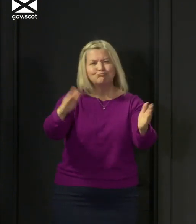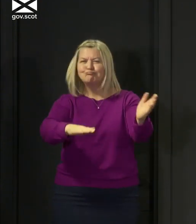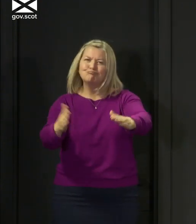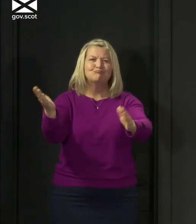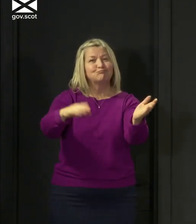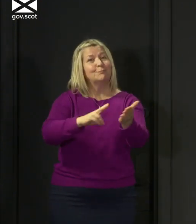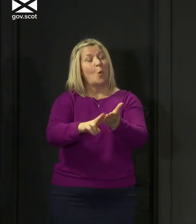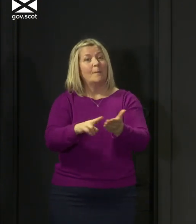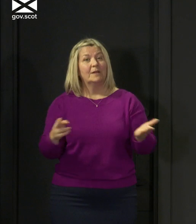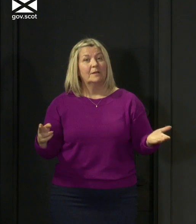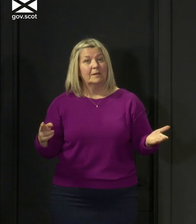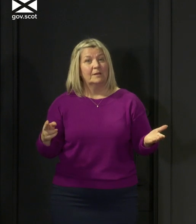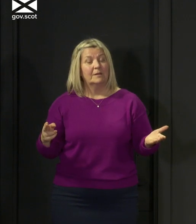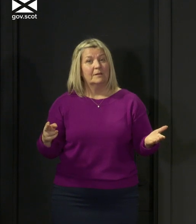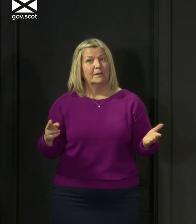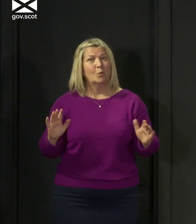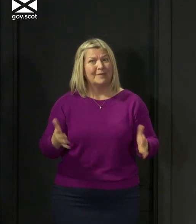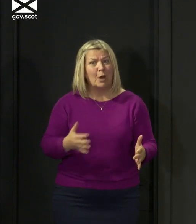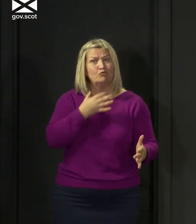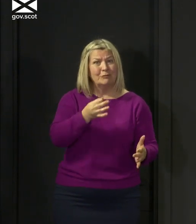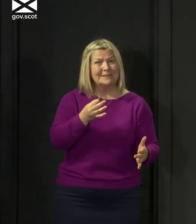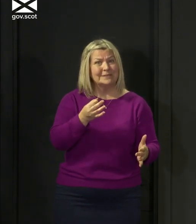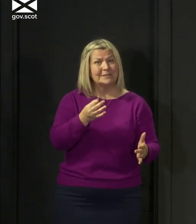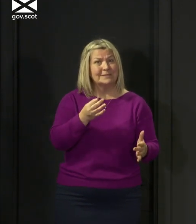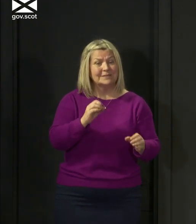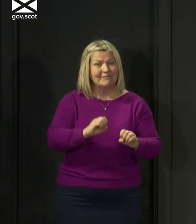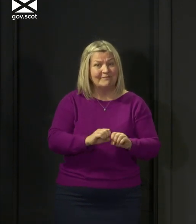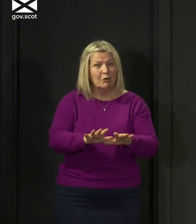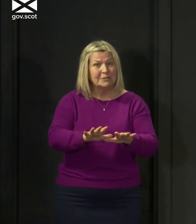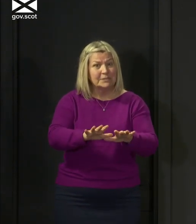to this extent without risking a resurgence of the virus. I hope that's different a week